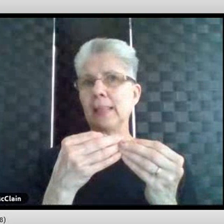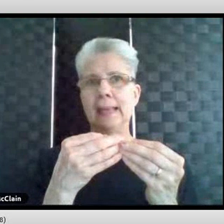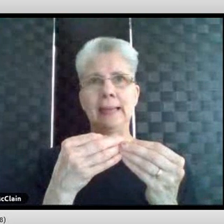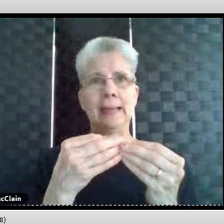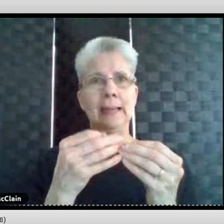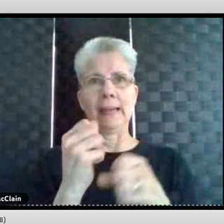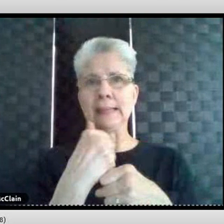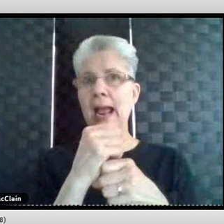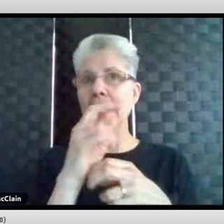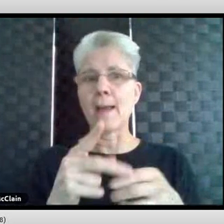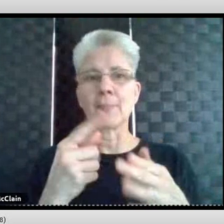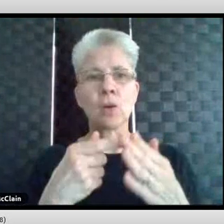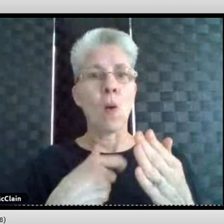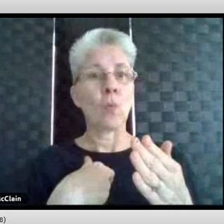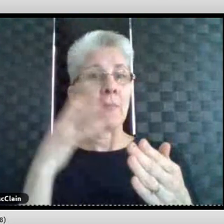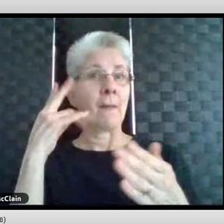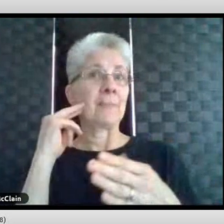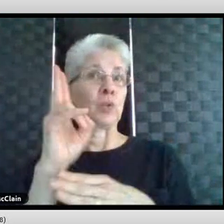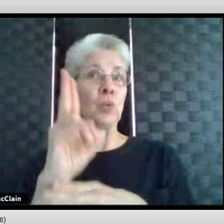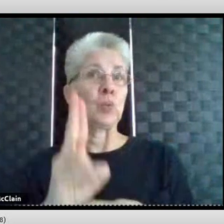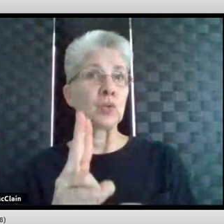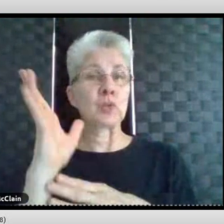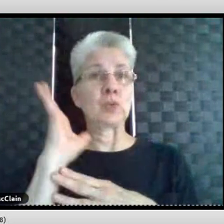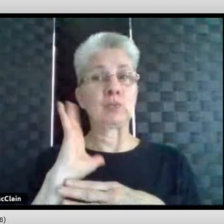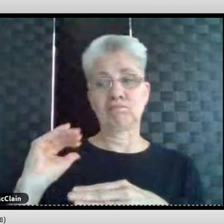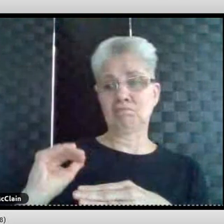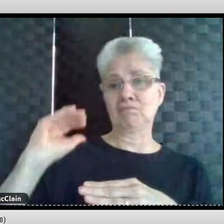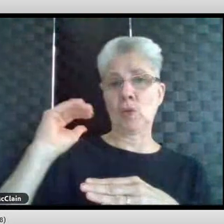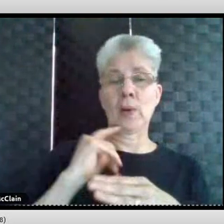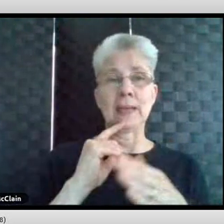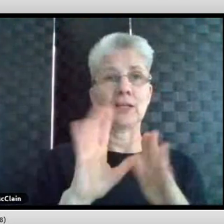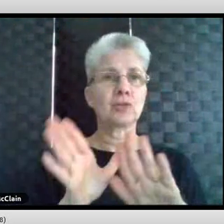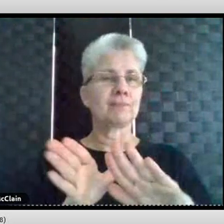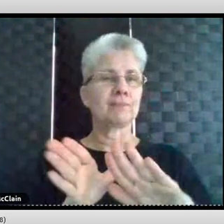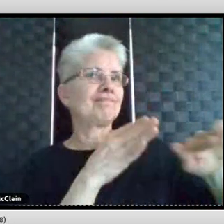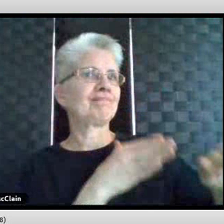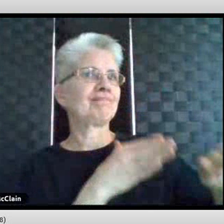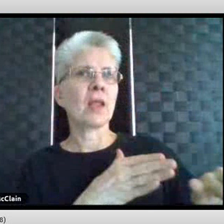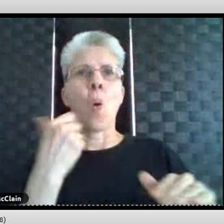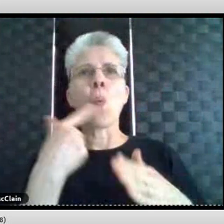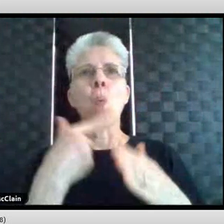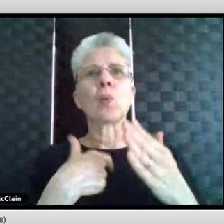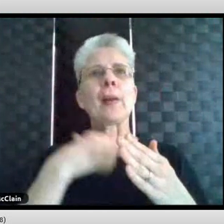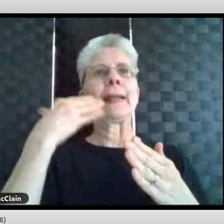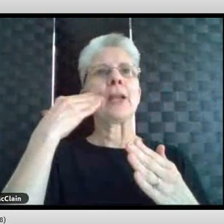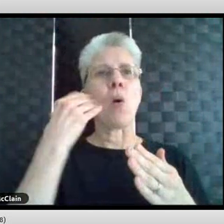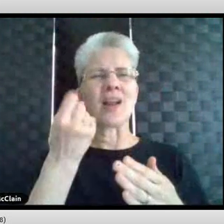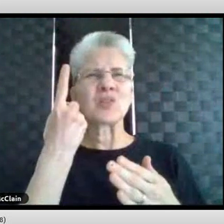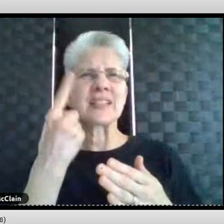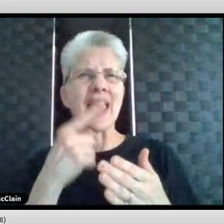compared to what we might be used to that we need to check that assumption at the door, don't we, and understand the context of what that person,